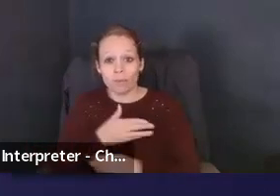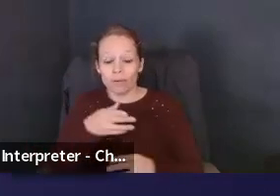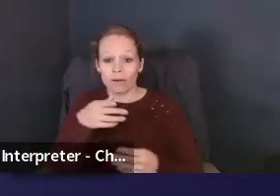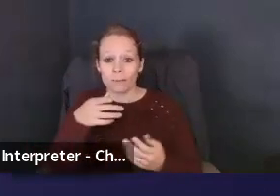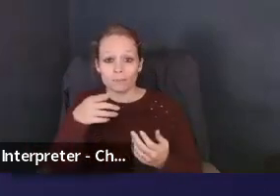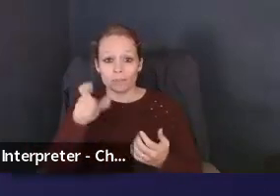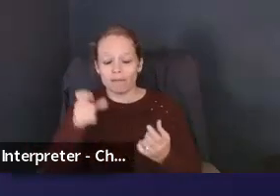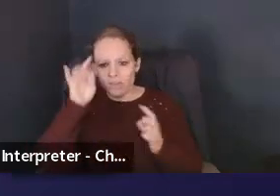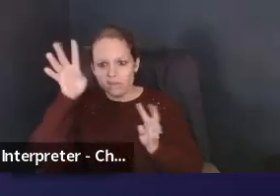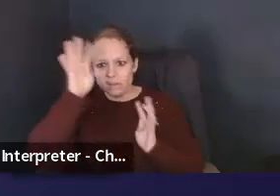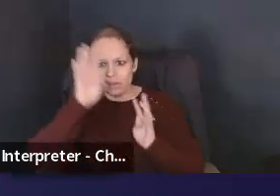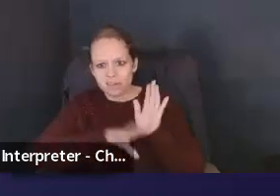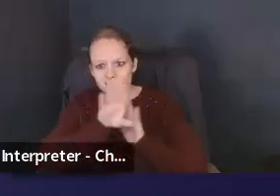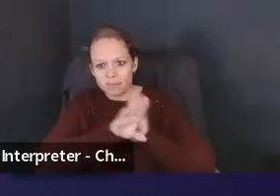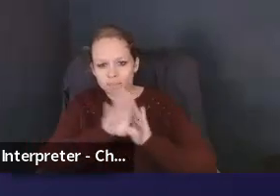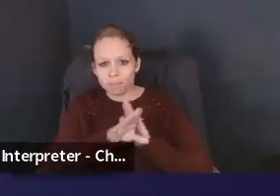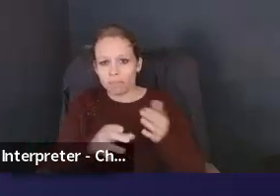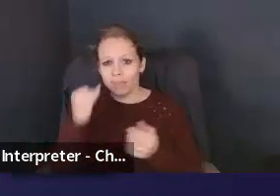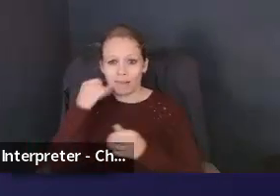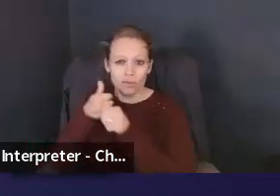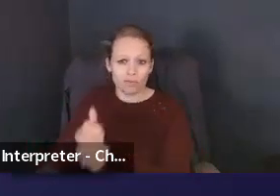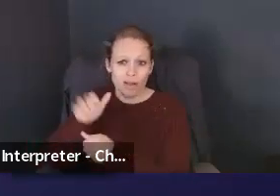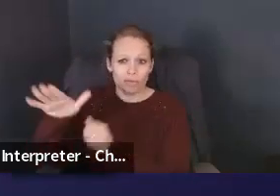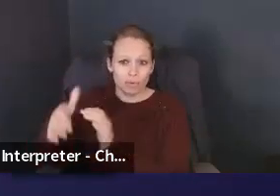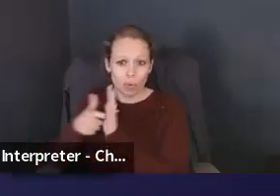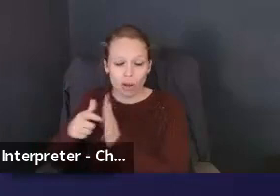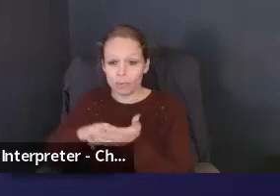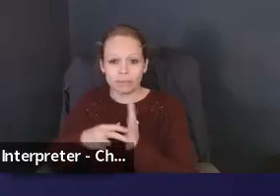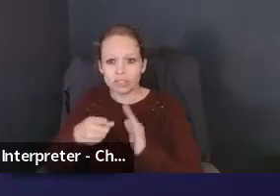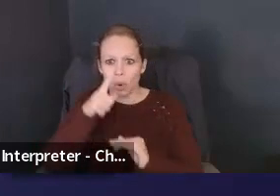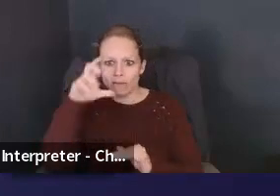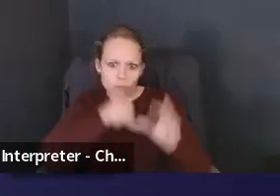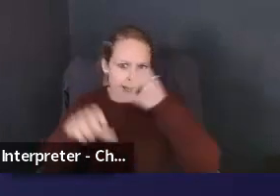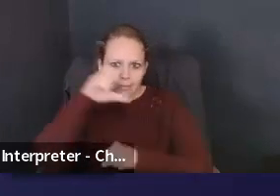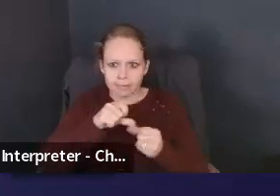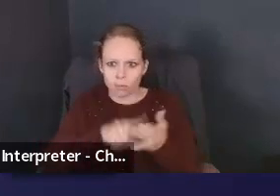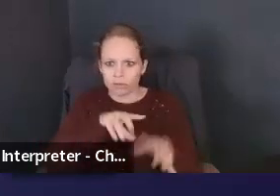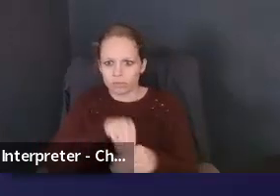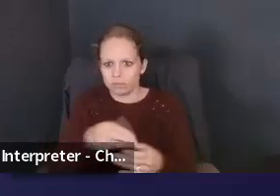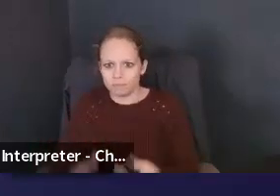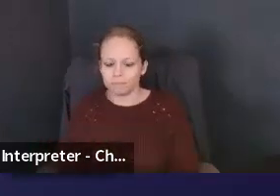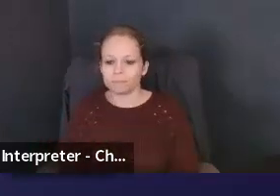it takes all the ambiguity out if you just comply with the requirements. Dr. Leslie? Dr. Leslie: No,